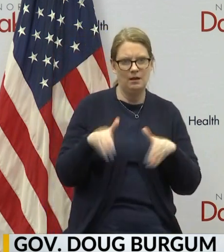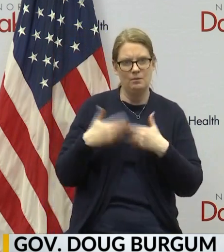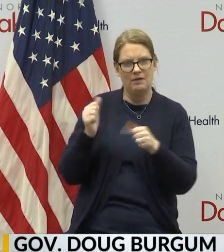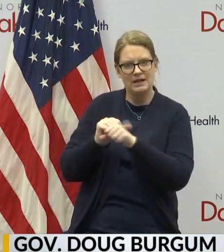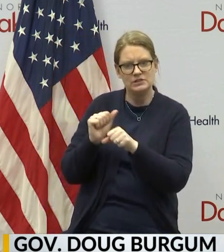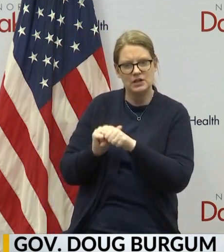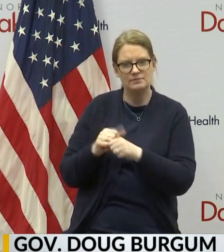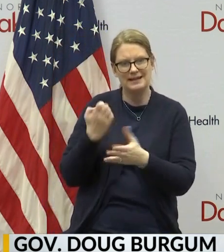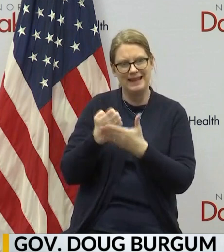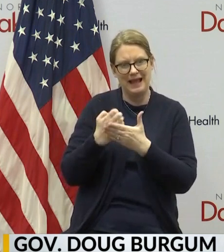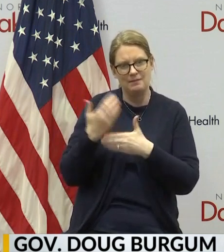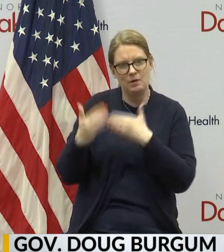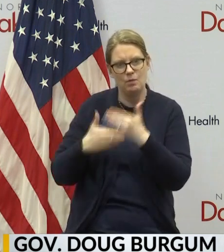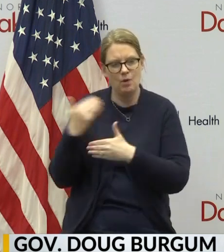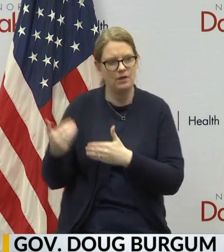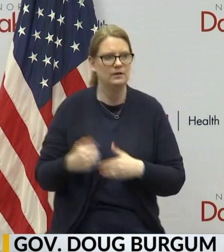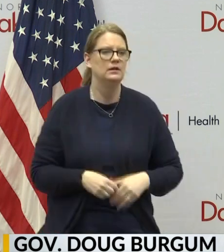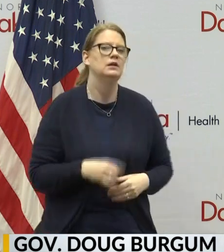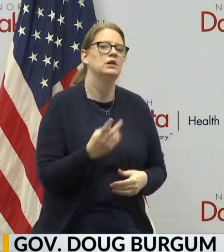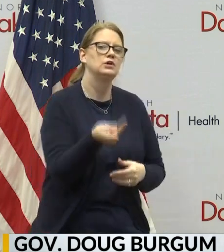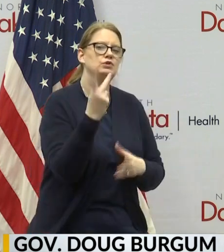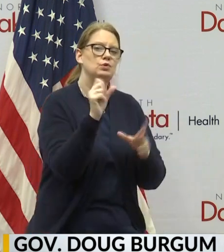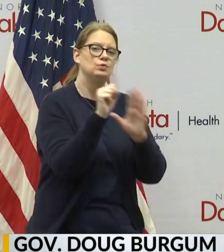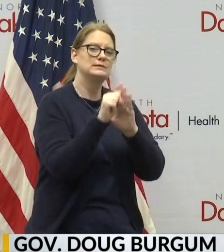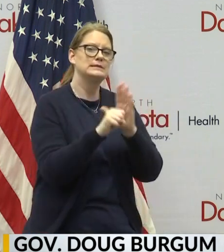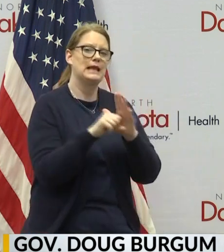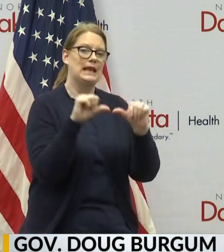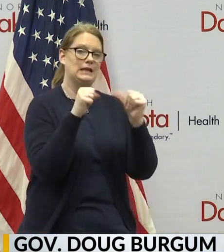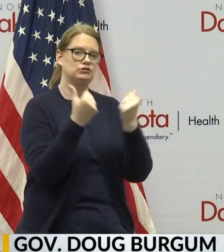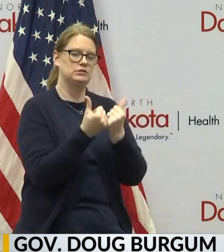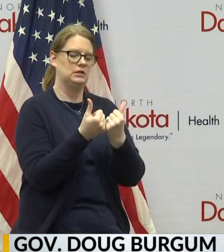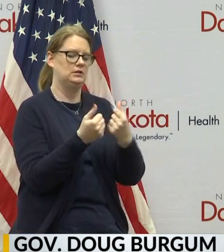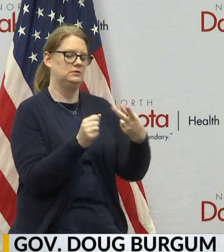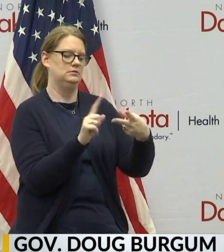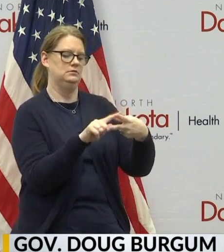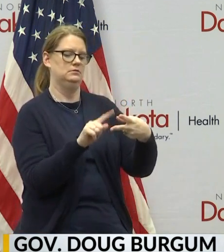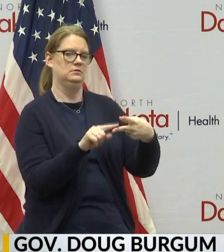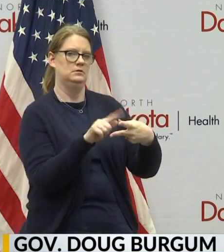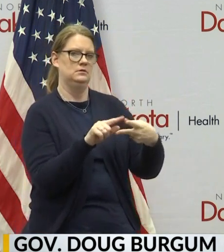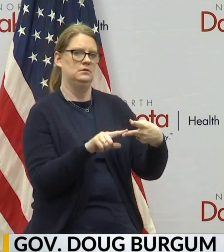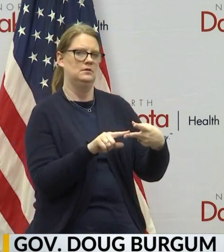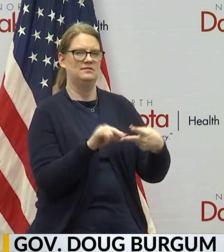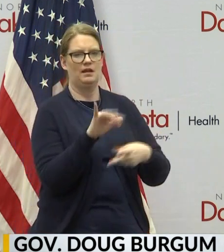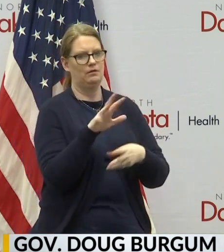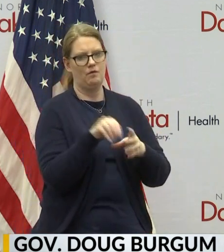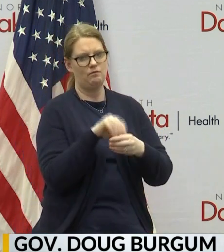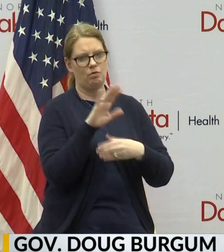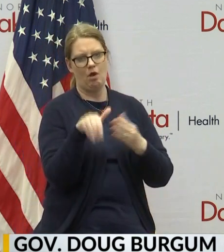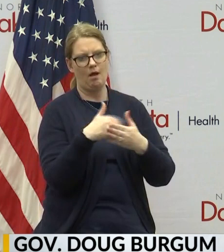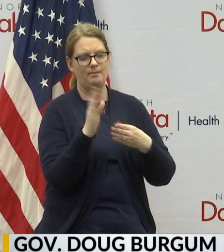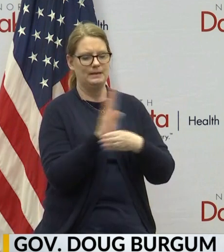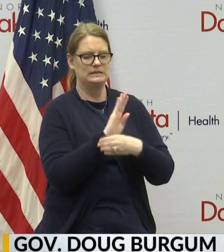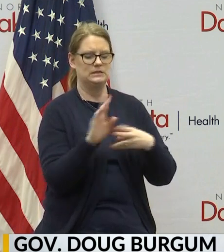BE ABLE TO GET BACK ON THEIR FEET, PROVIDE JOBS AND HELP OUR COMMUNITIES AND GET THE ECONOMY ROLLING AGAIN.